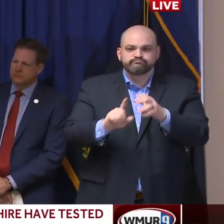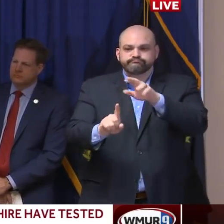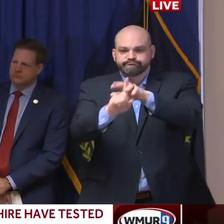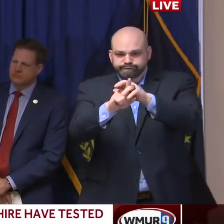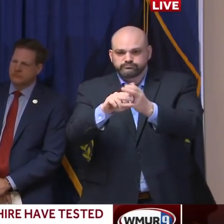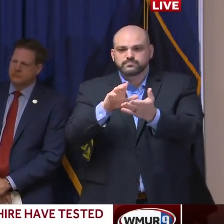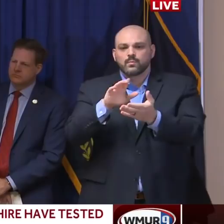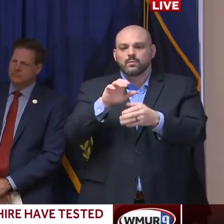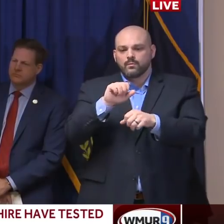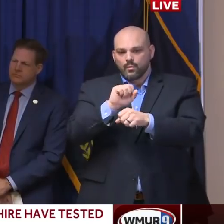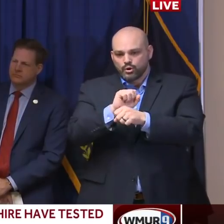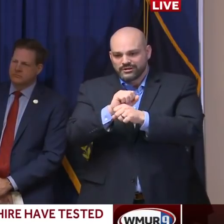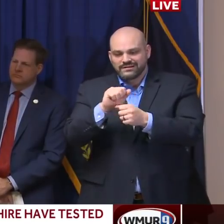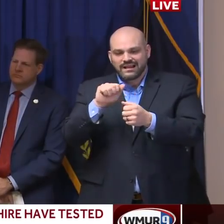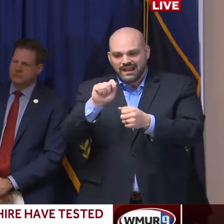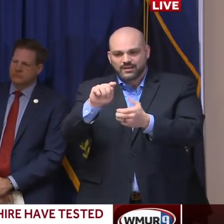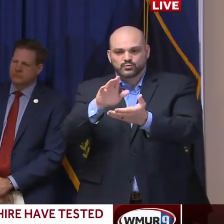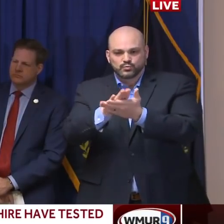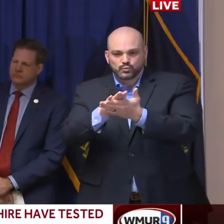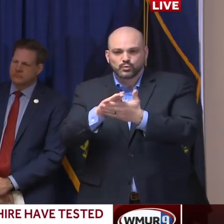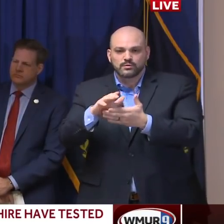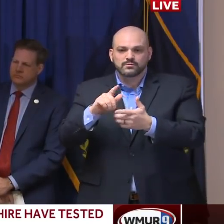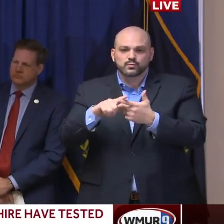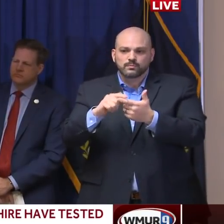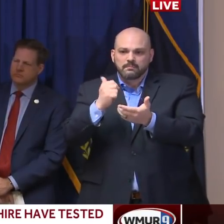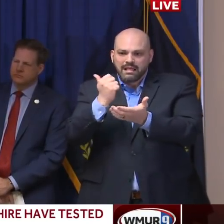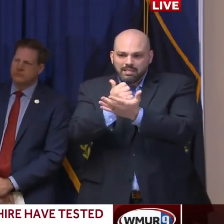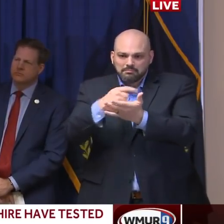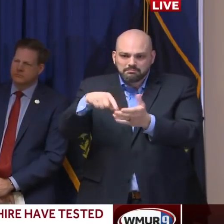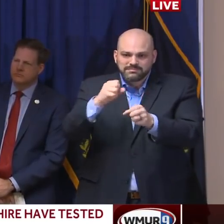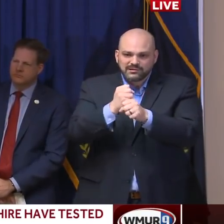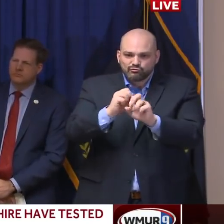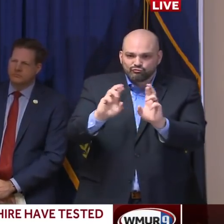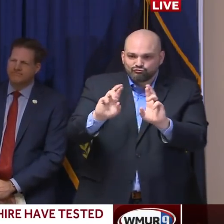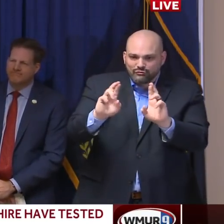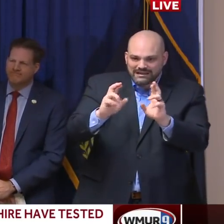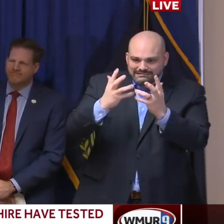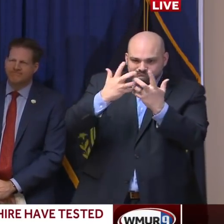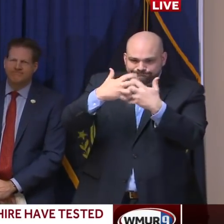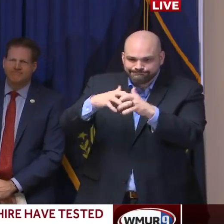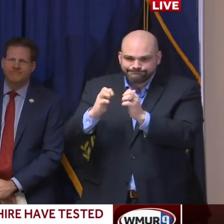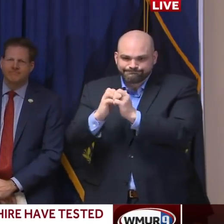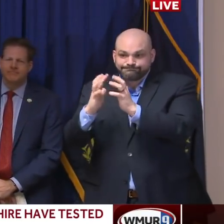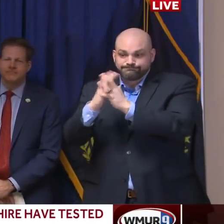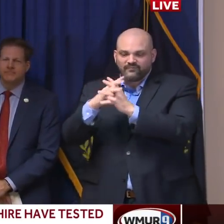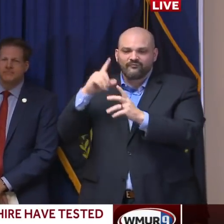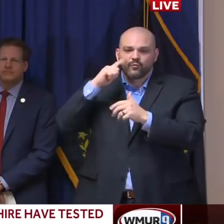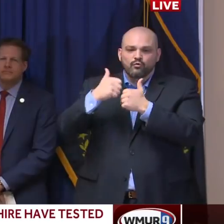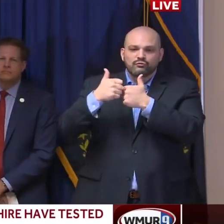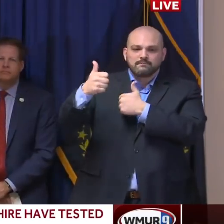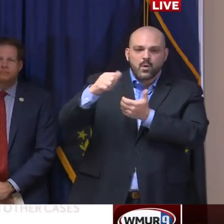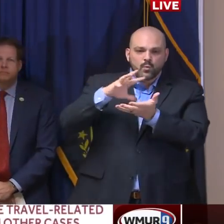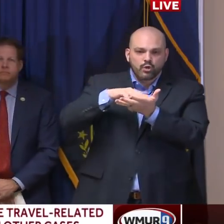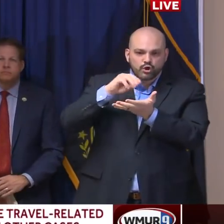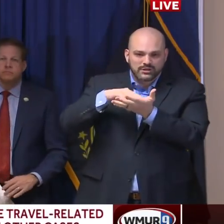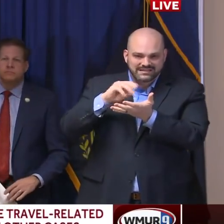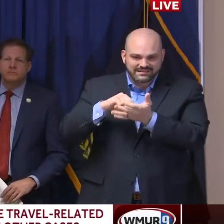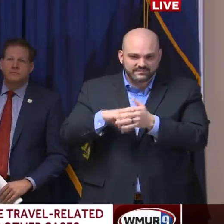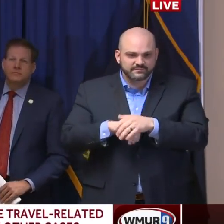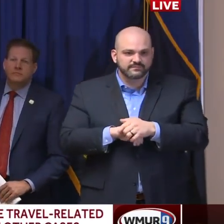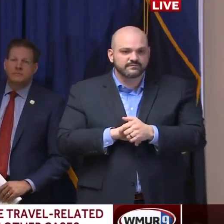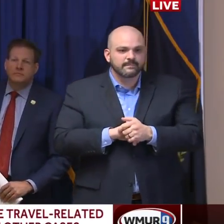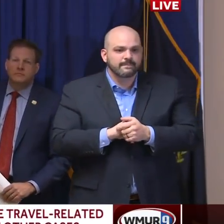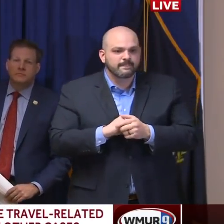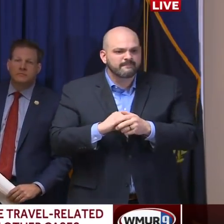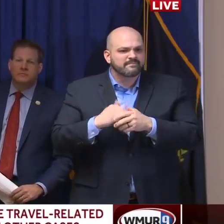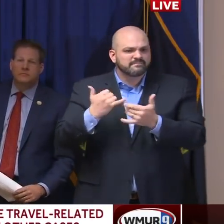IT WILL BE LOCALIZED BUT TEACHERS WILL BE SHOWING UP AT SCHOOL, WORKING WITH ONE ANOTHER IN COMMUNITIES TO BE ABLE TO STAND UP THESE DISTANCE AND REMOTE INSTRUCTION AND SUPPORT